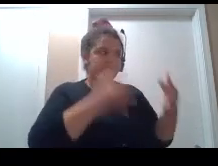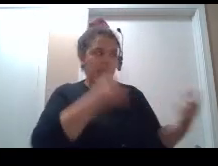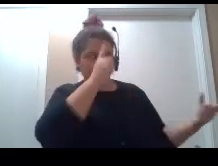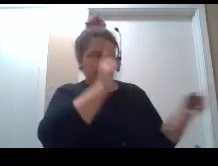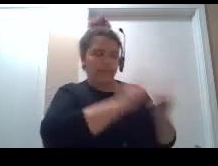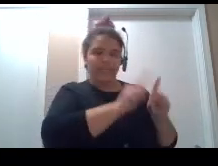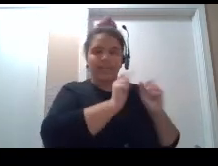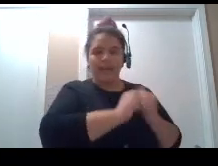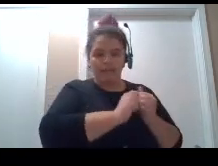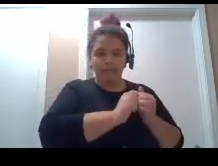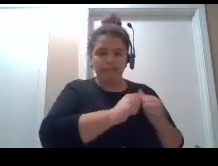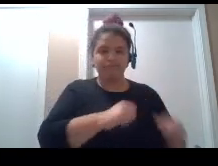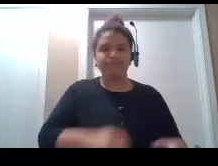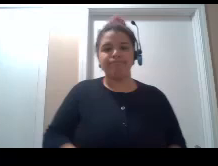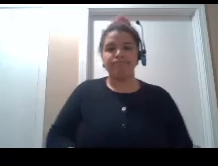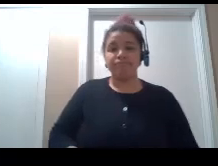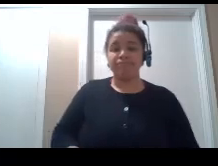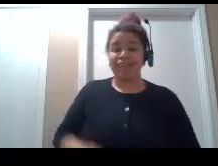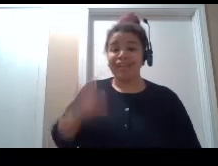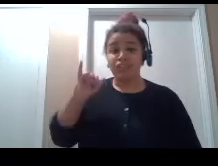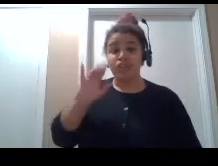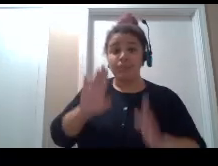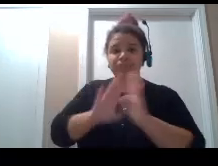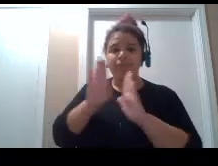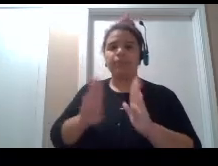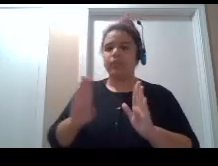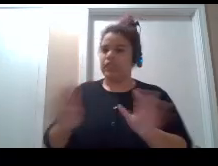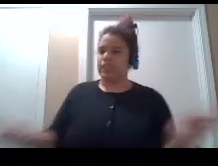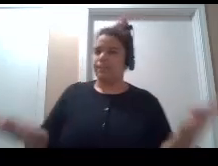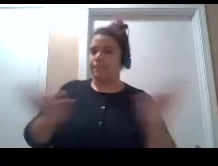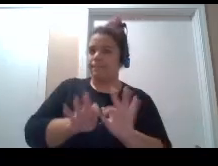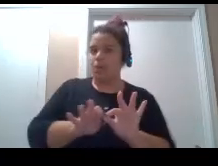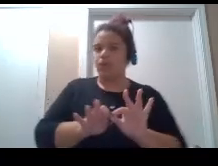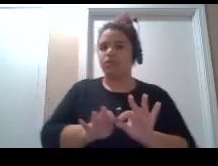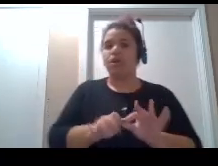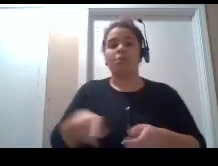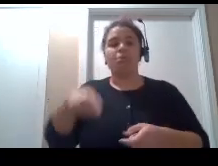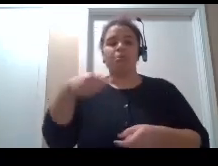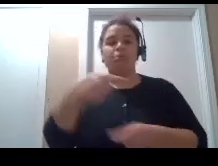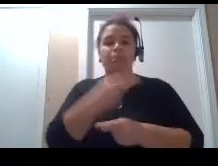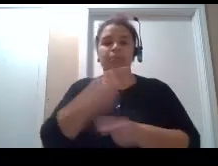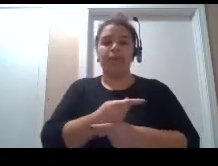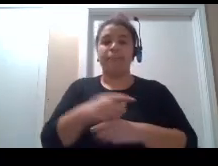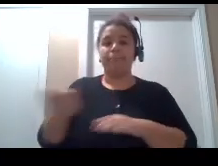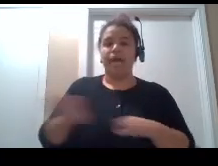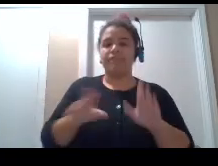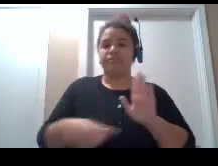A significant part of being a job developer is modeling good behavior. For example, job